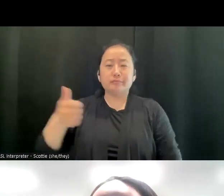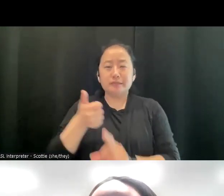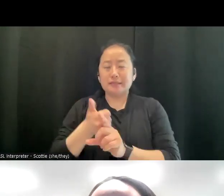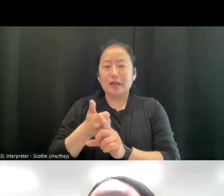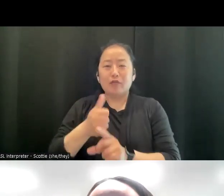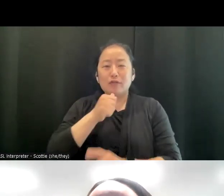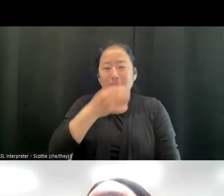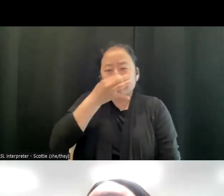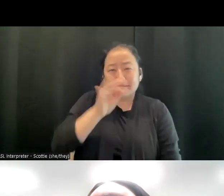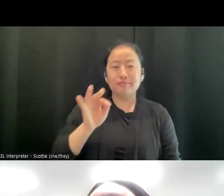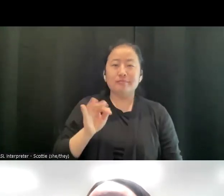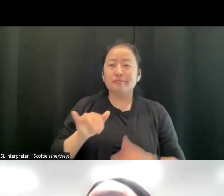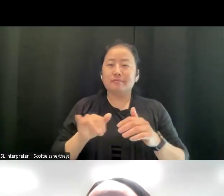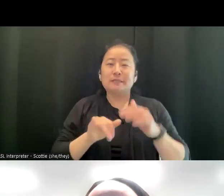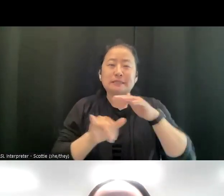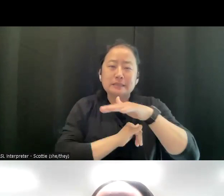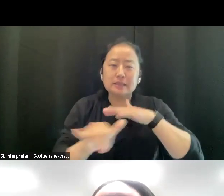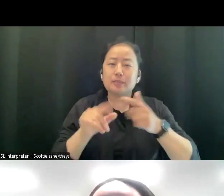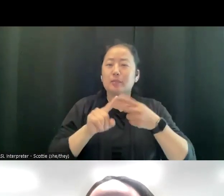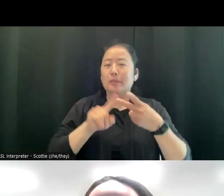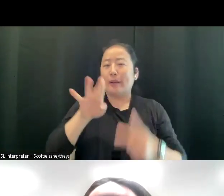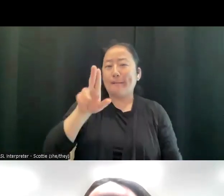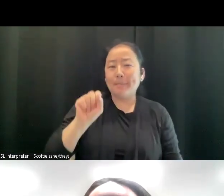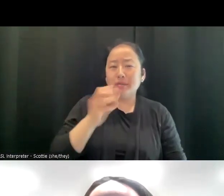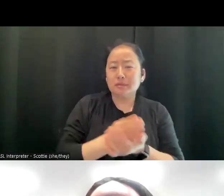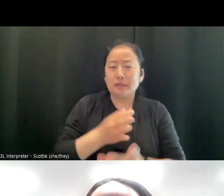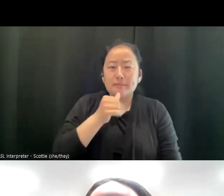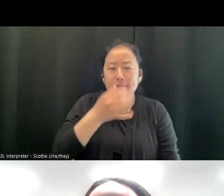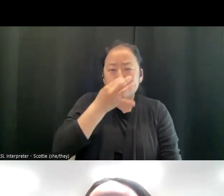difficult for people with disabilities to get to. The same basic ideas also goes into recreation.